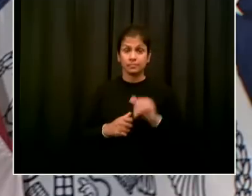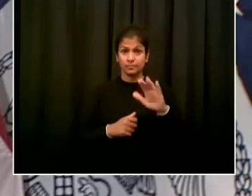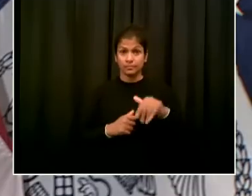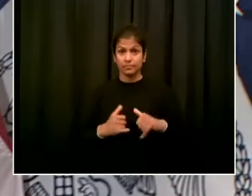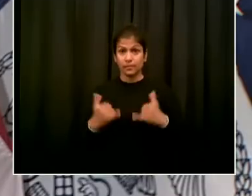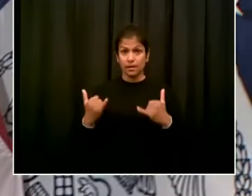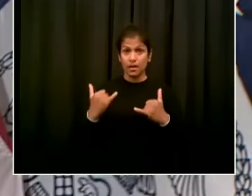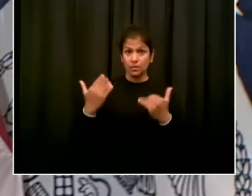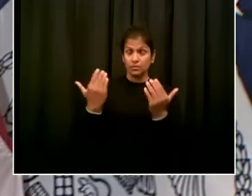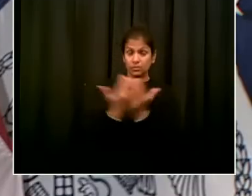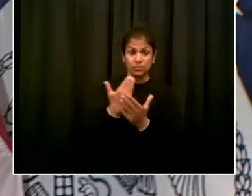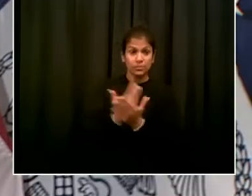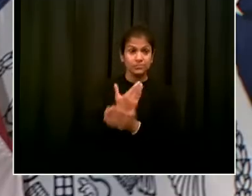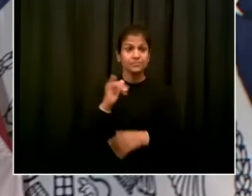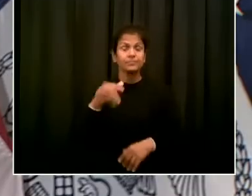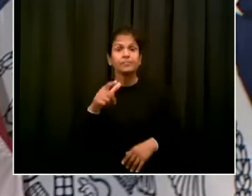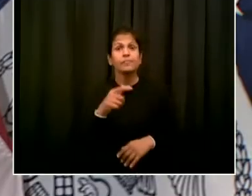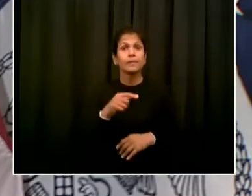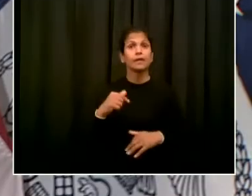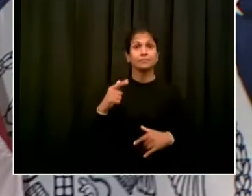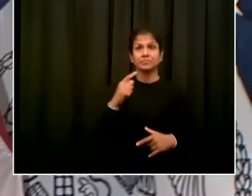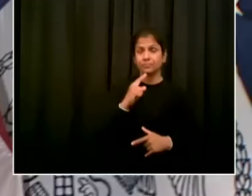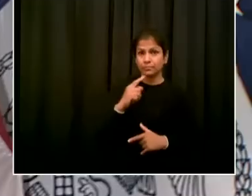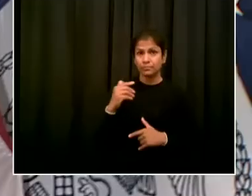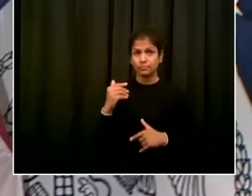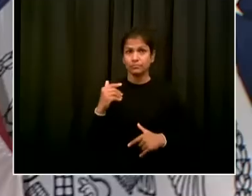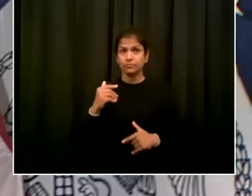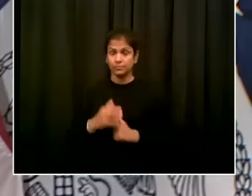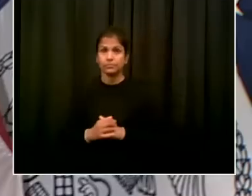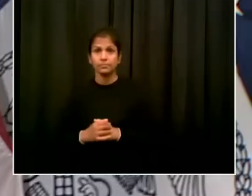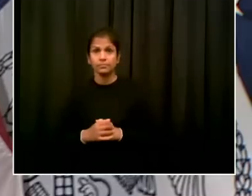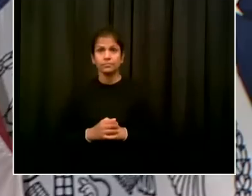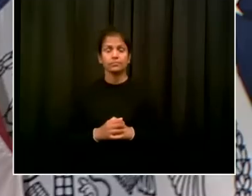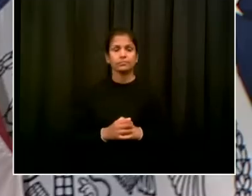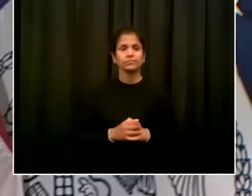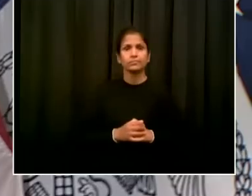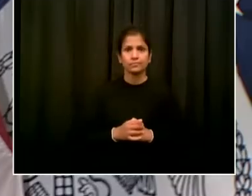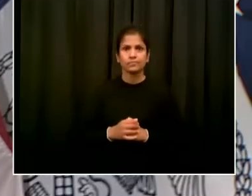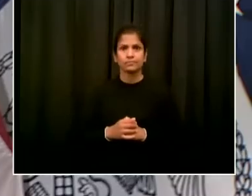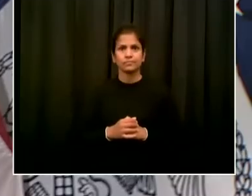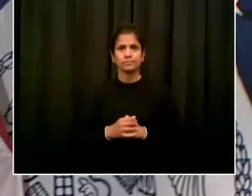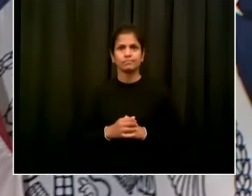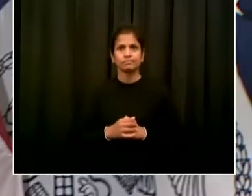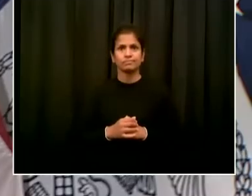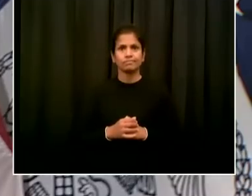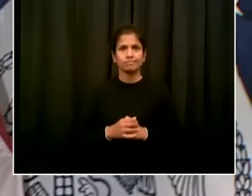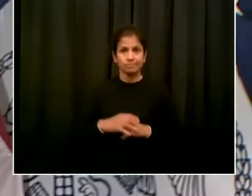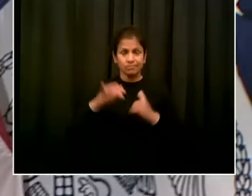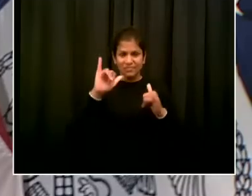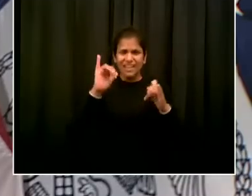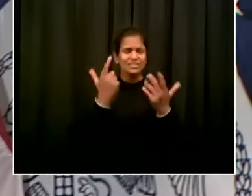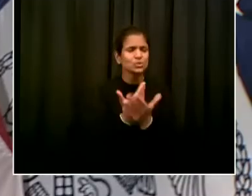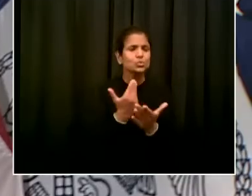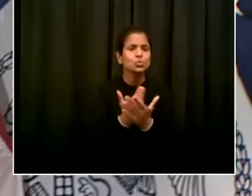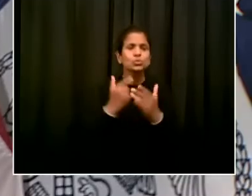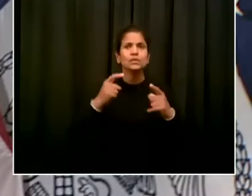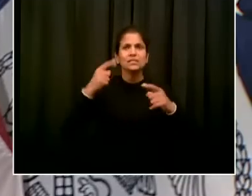THINGS THAT HAAE V NEVER BEEN DONE BEFORE.E. WE EXPECT IN ANY SISITUATATION LIKE THIS, WITH EVERY